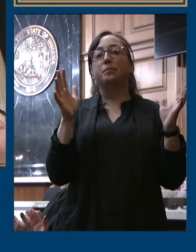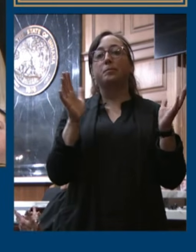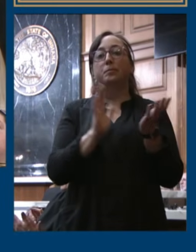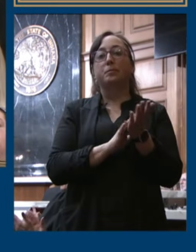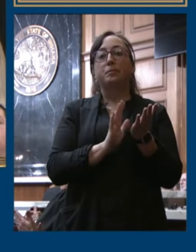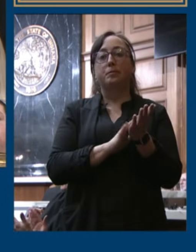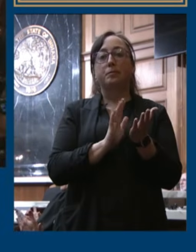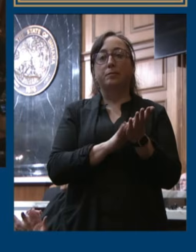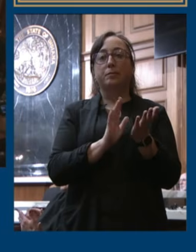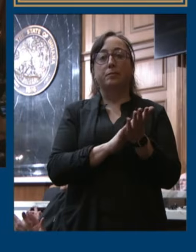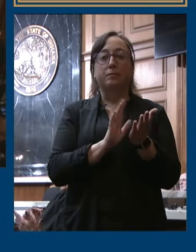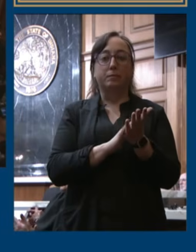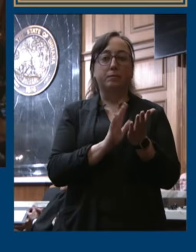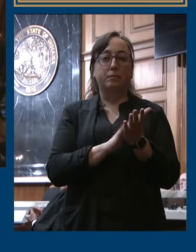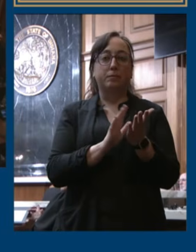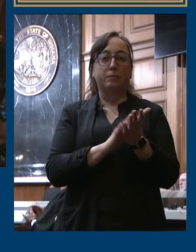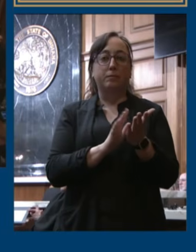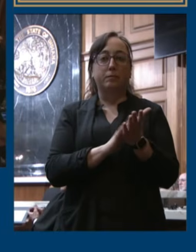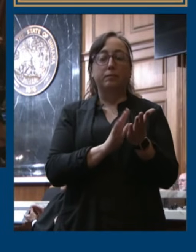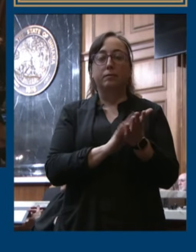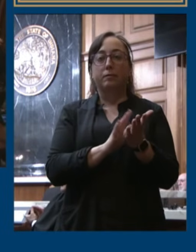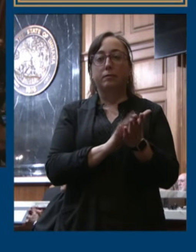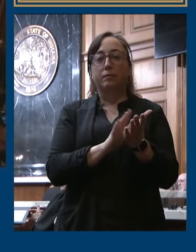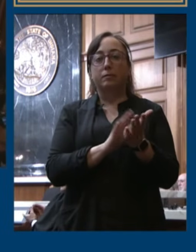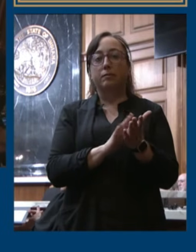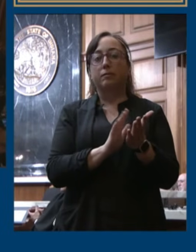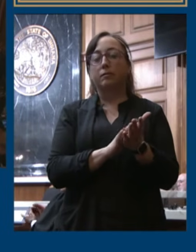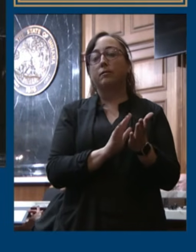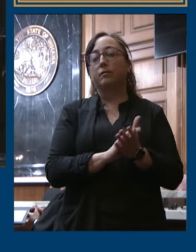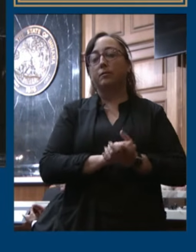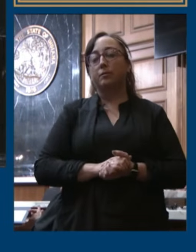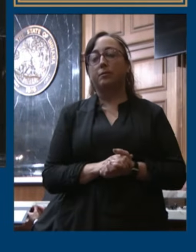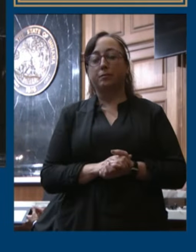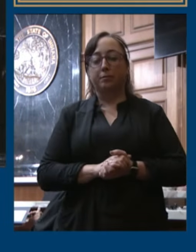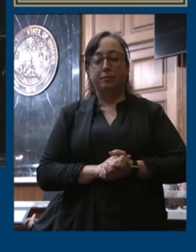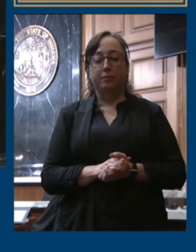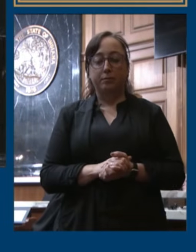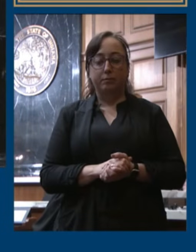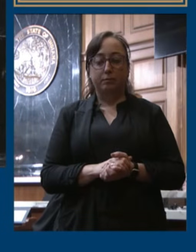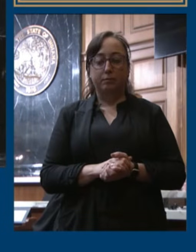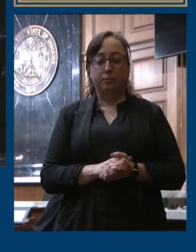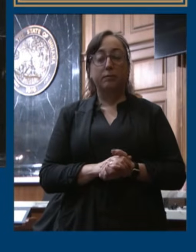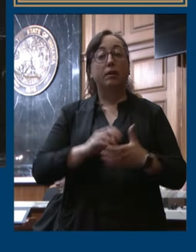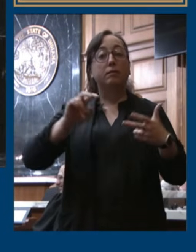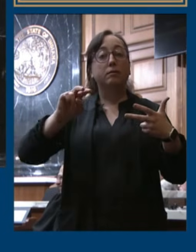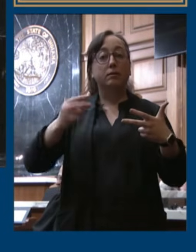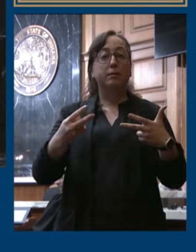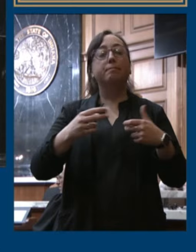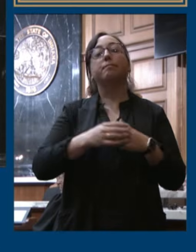SECOND, COUNTIES ACROSS THE STATE